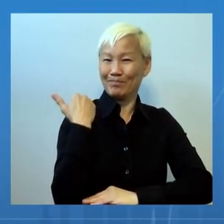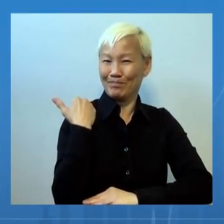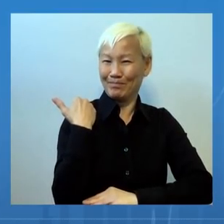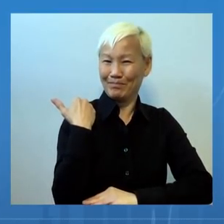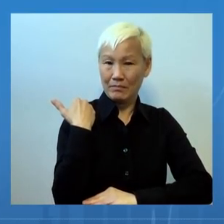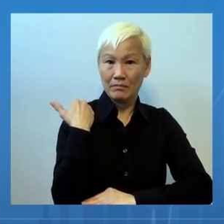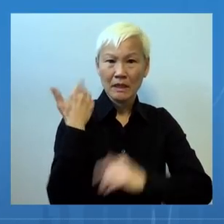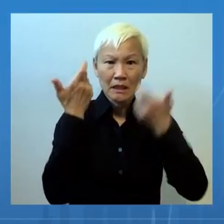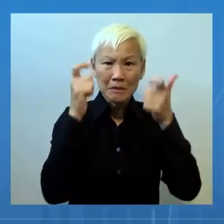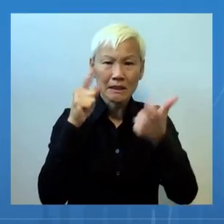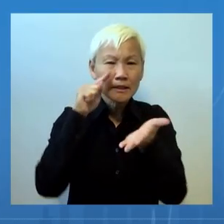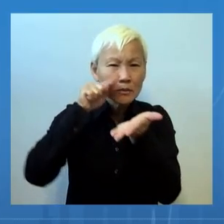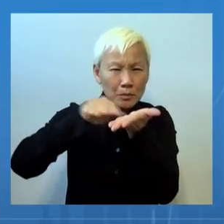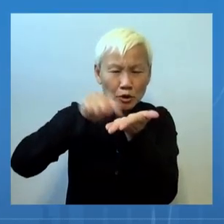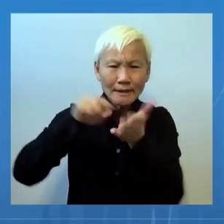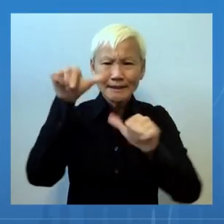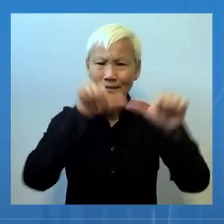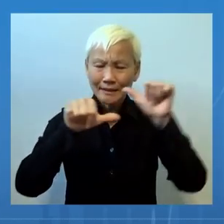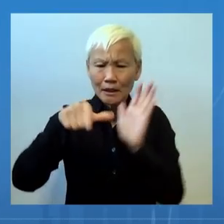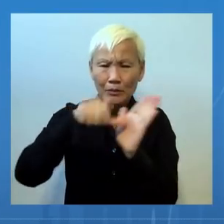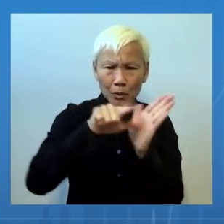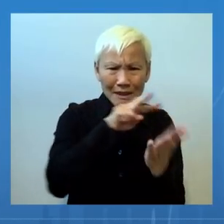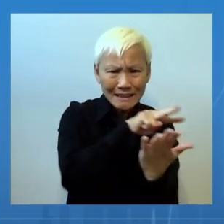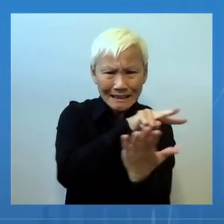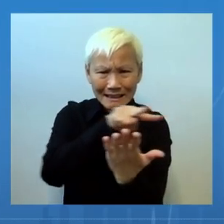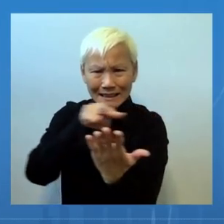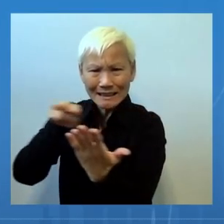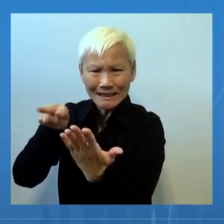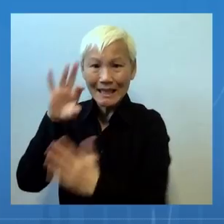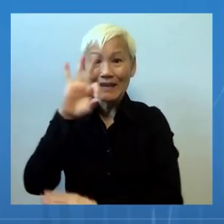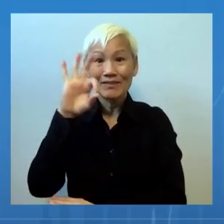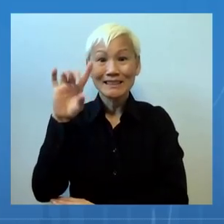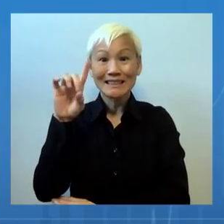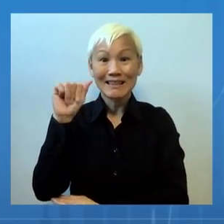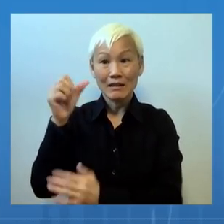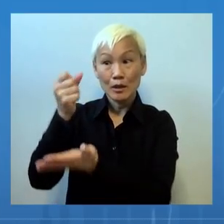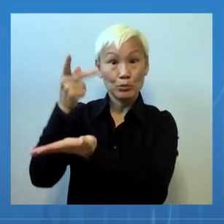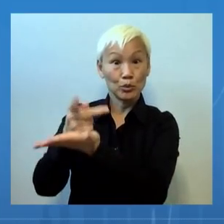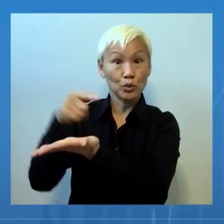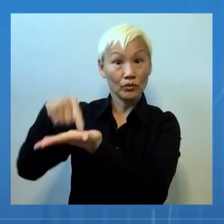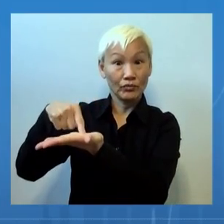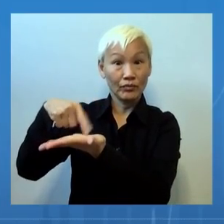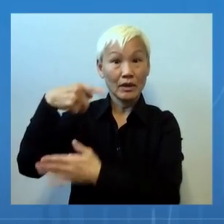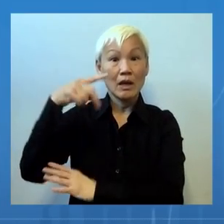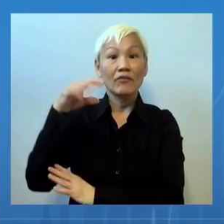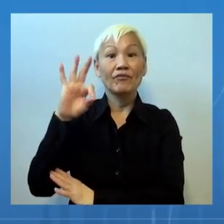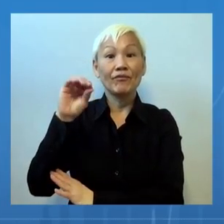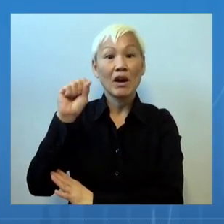the Food and Drug Administration authorized Pfizer's COVID-19 vaccine for kids ages 5 through 11.